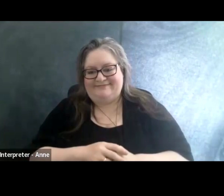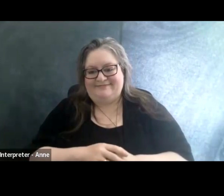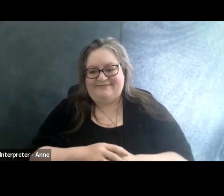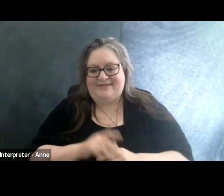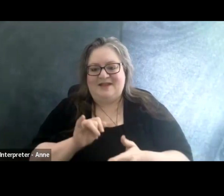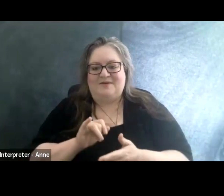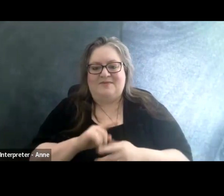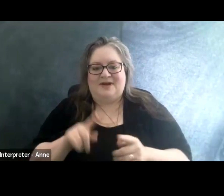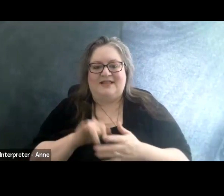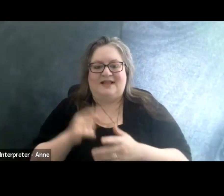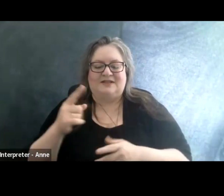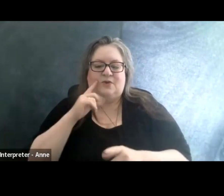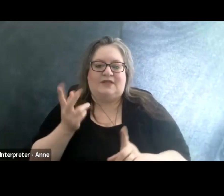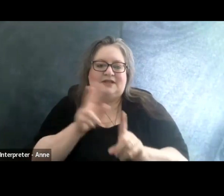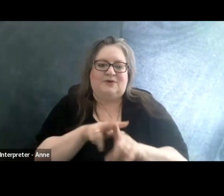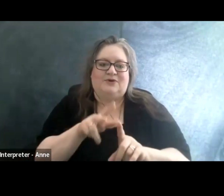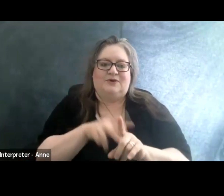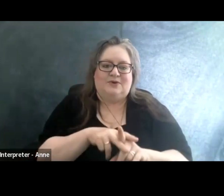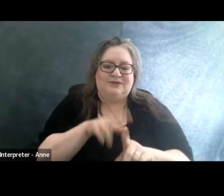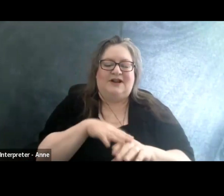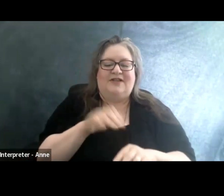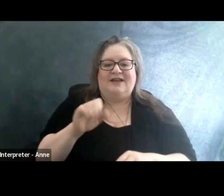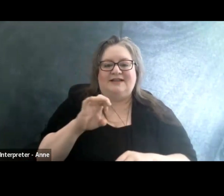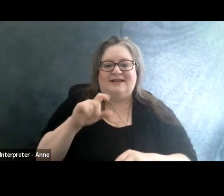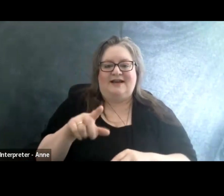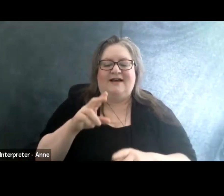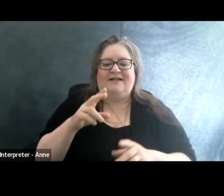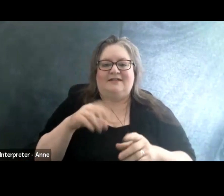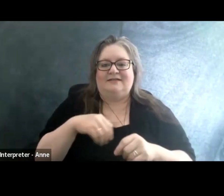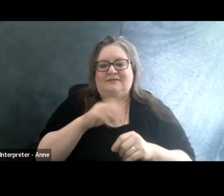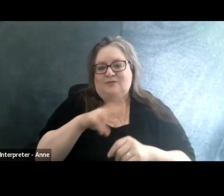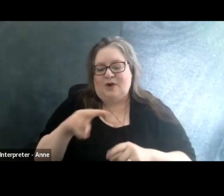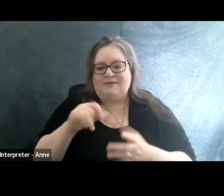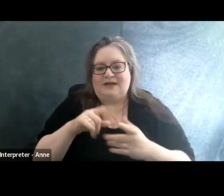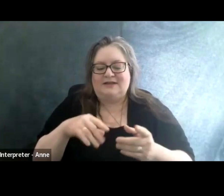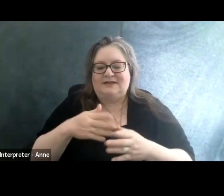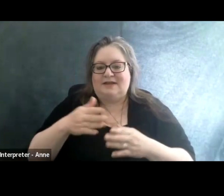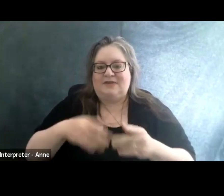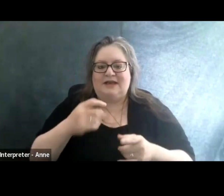posted on the ACL website is the more complete. And please reach out to us. And thank you so